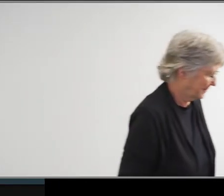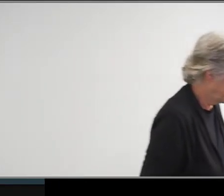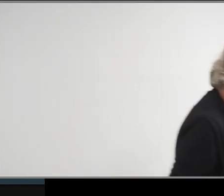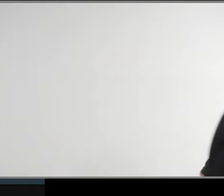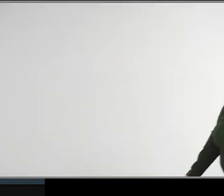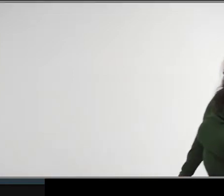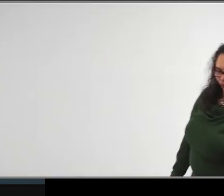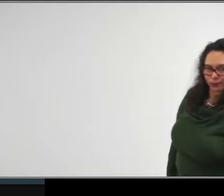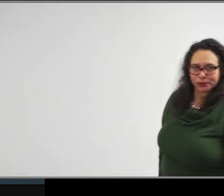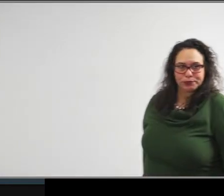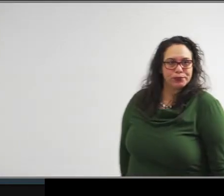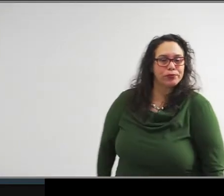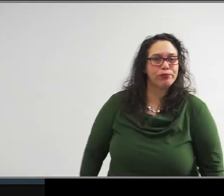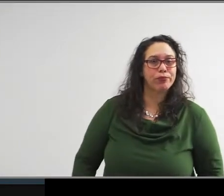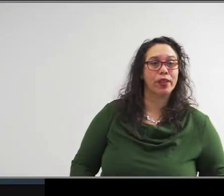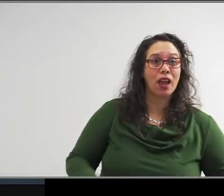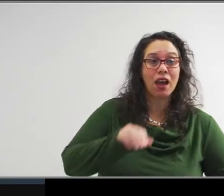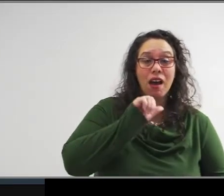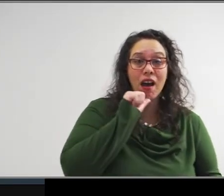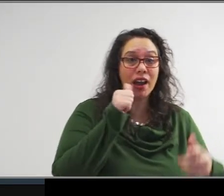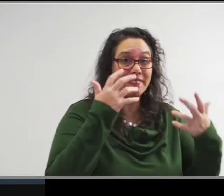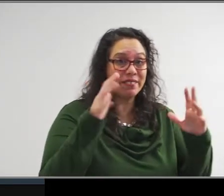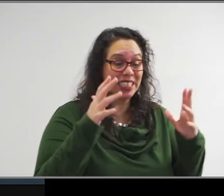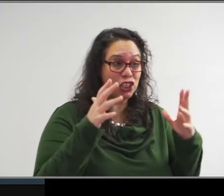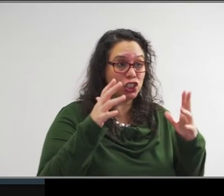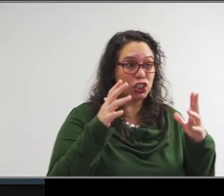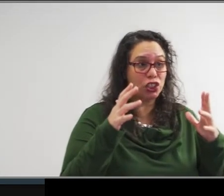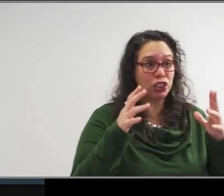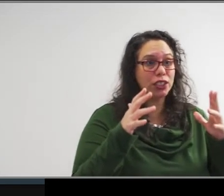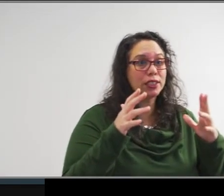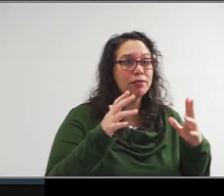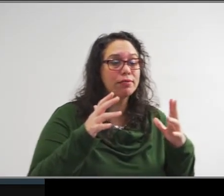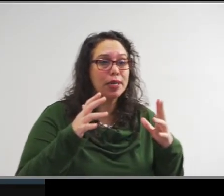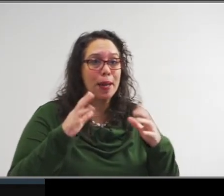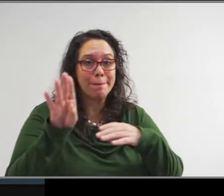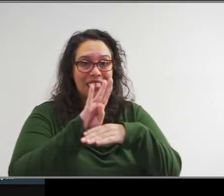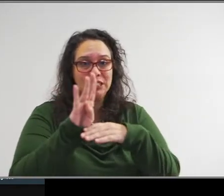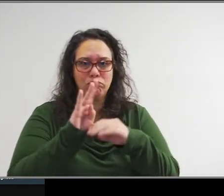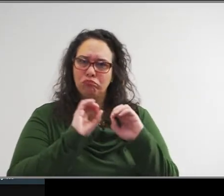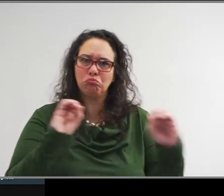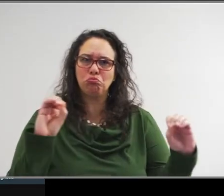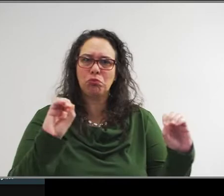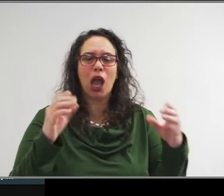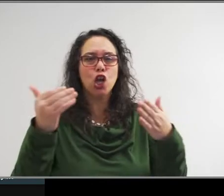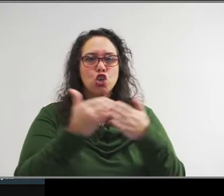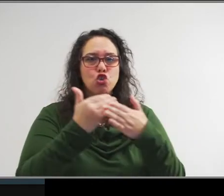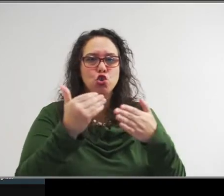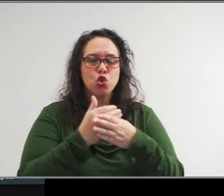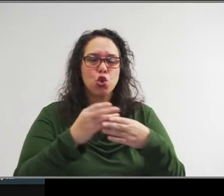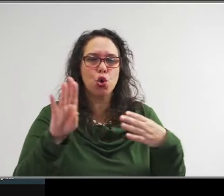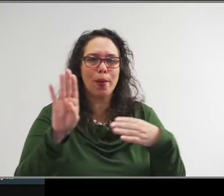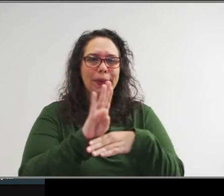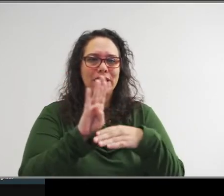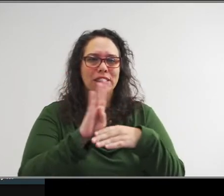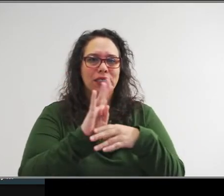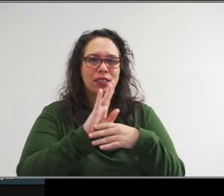Unfinished business we have none. New business approve additional members to the community advisory committee